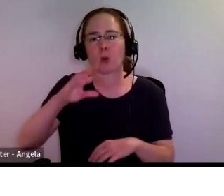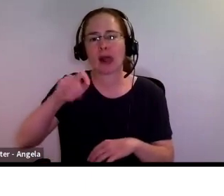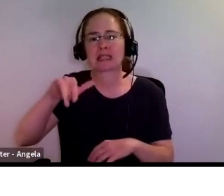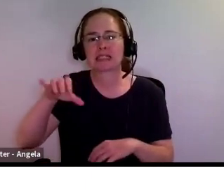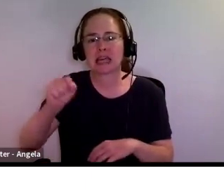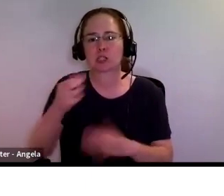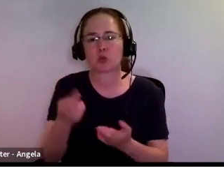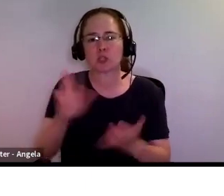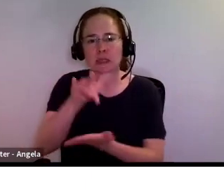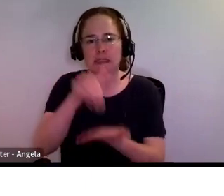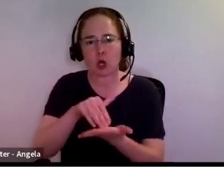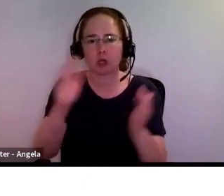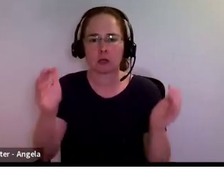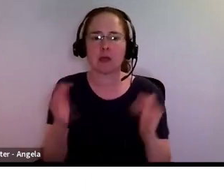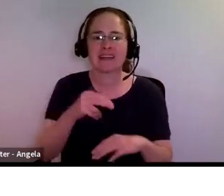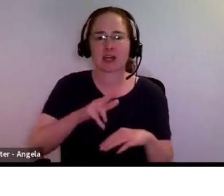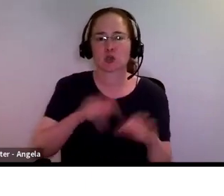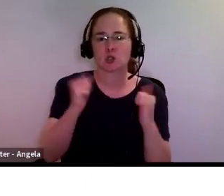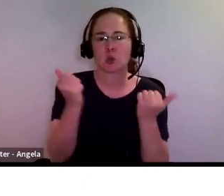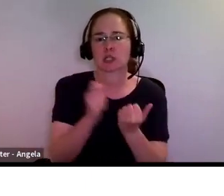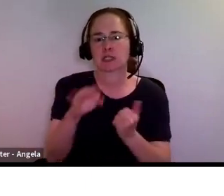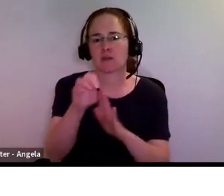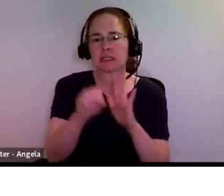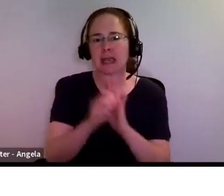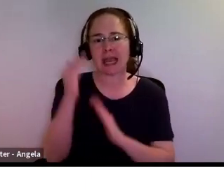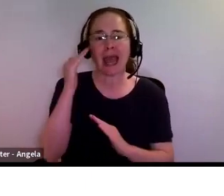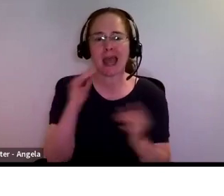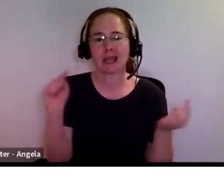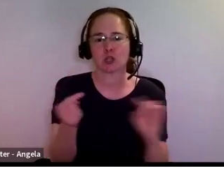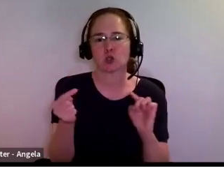Resource Center and the National Association of State head injury